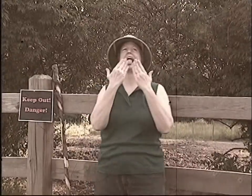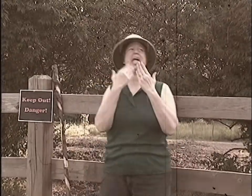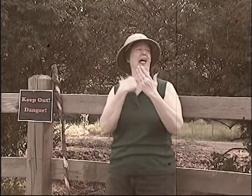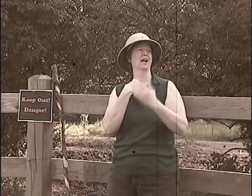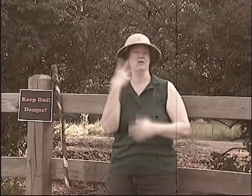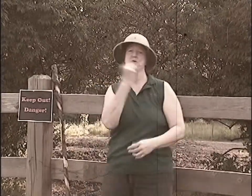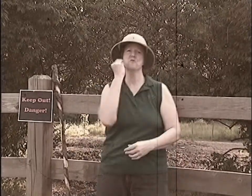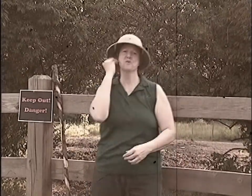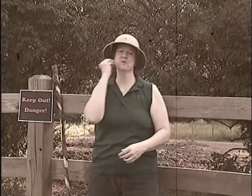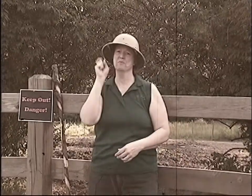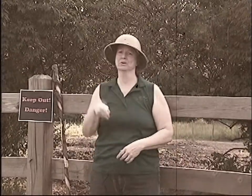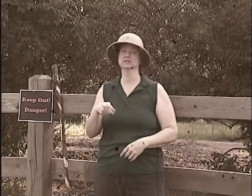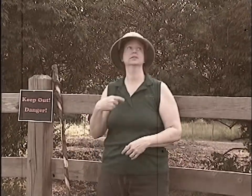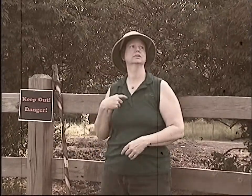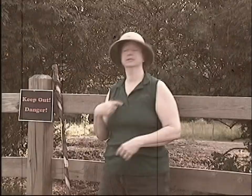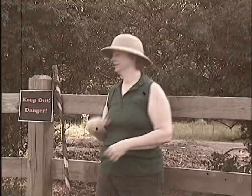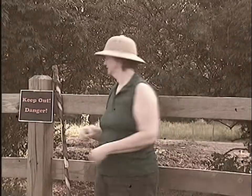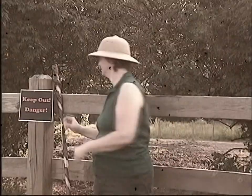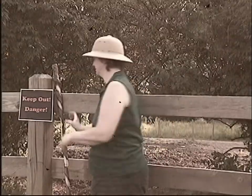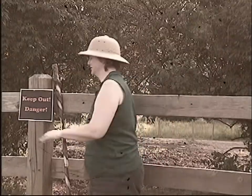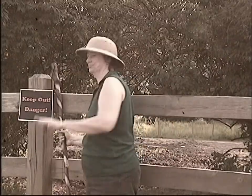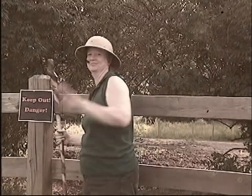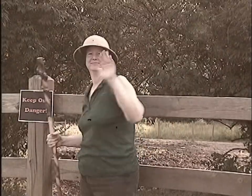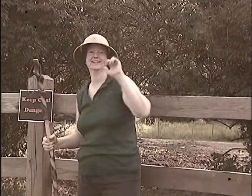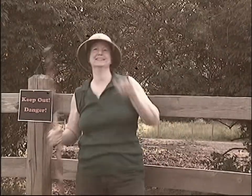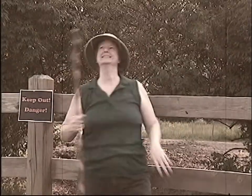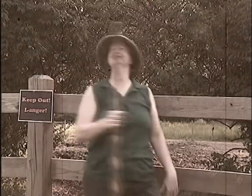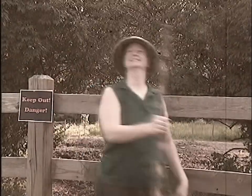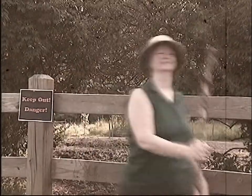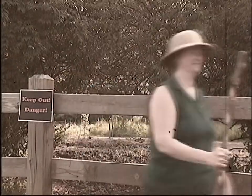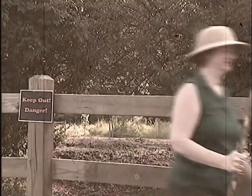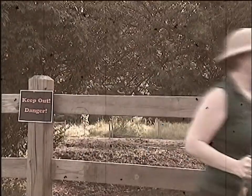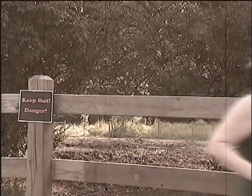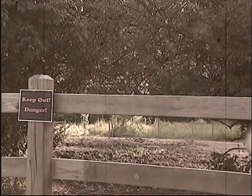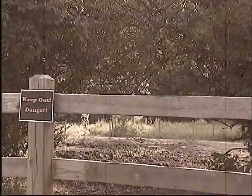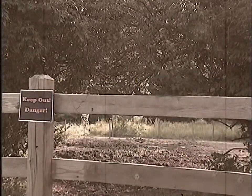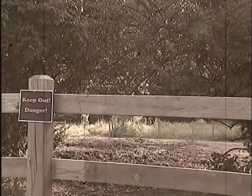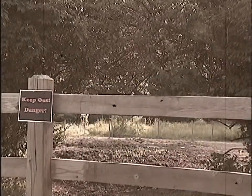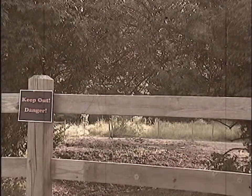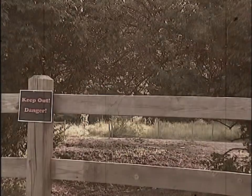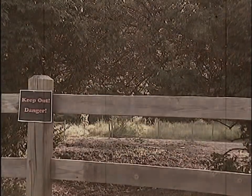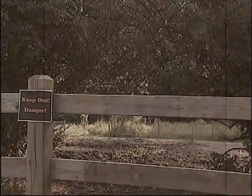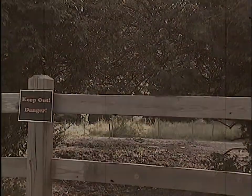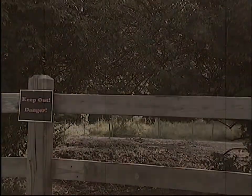I DON'T KNOW WHAT HONESTY MEANS. HONESTY IS IMPORTANT BECAUSE IT HELPS YOU